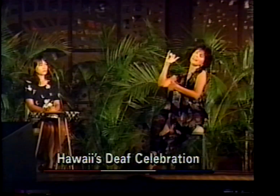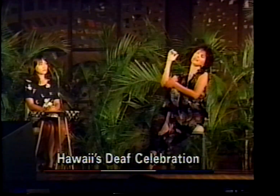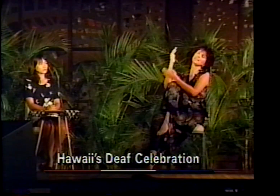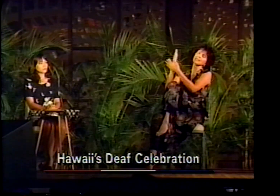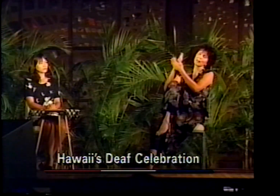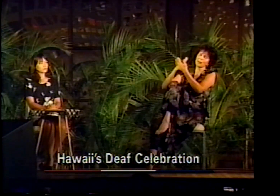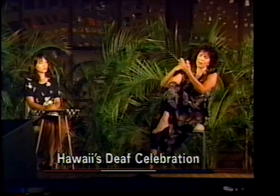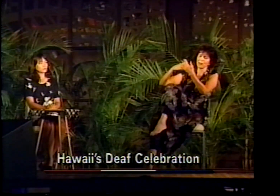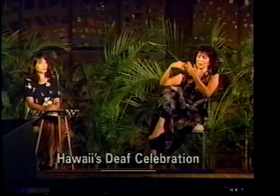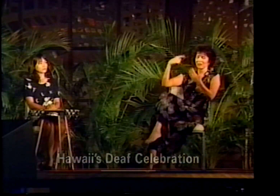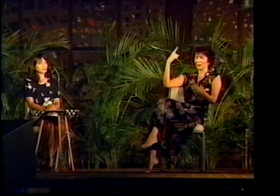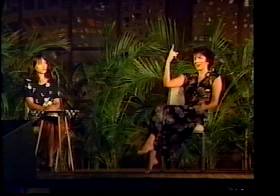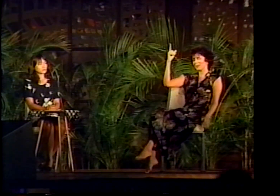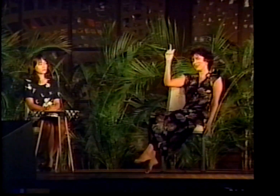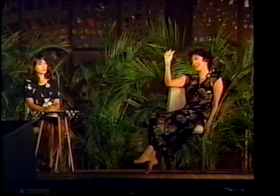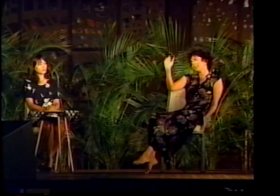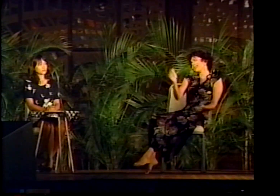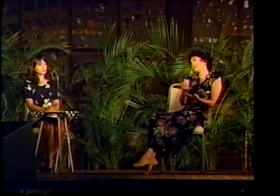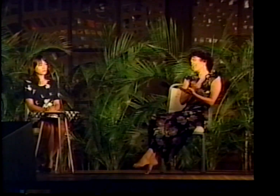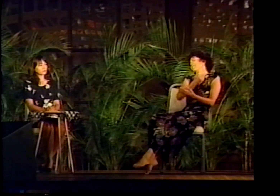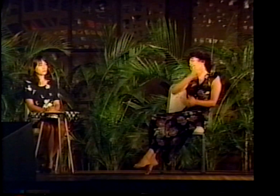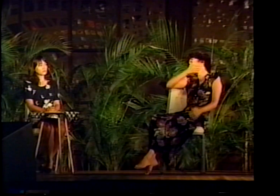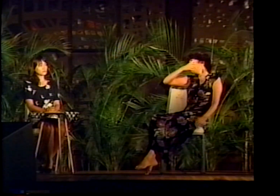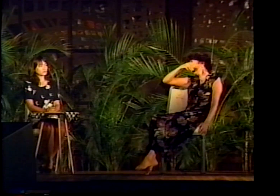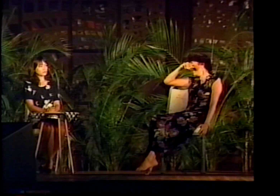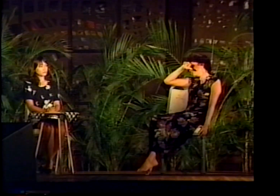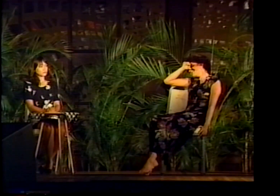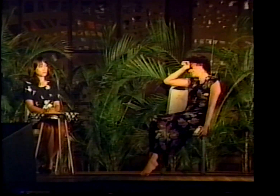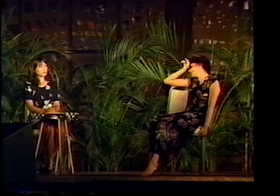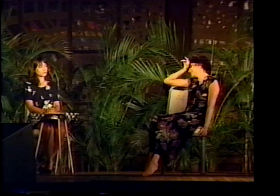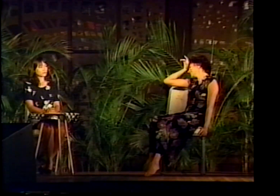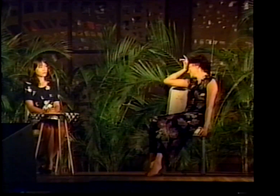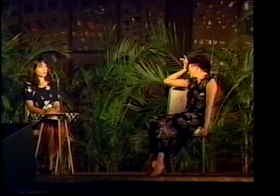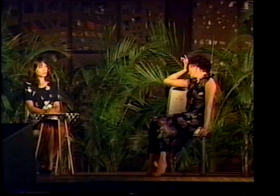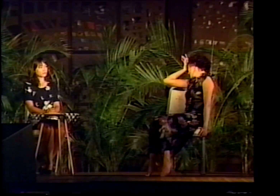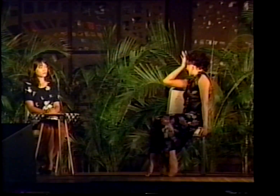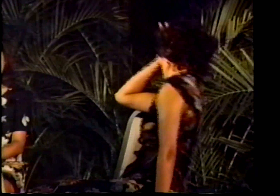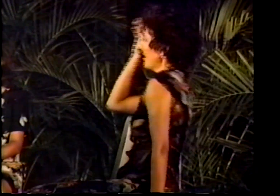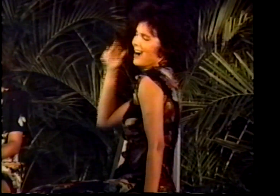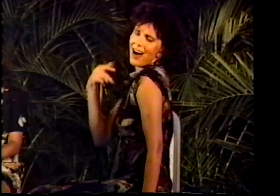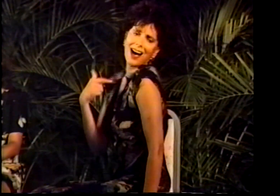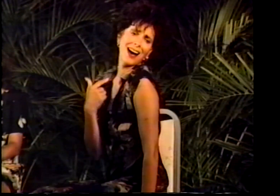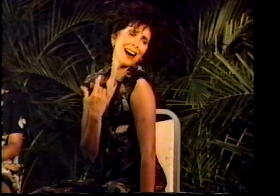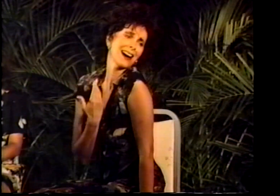I should be in this position.